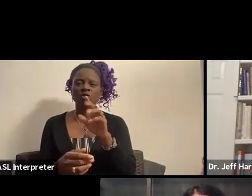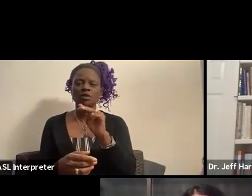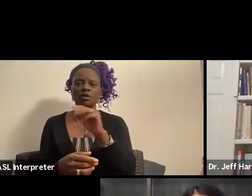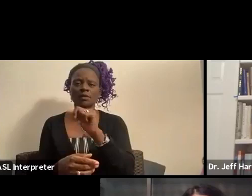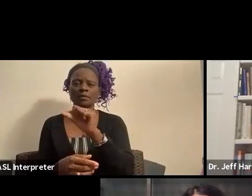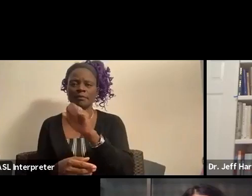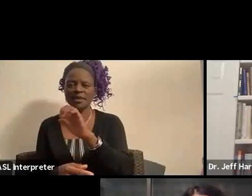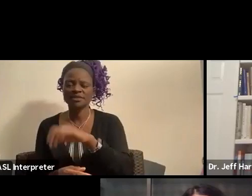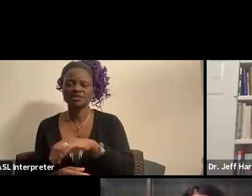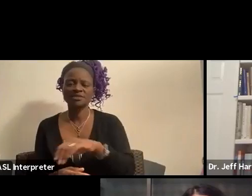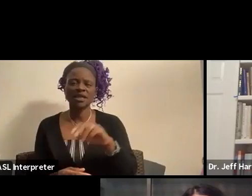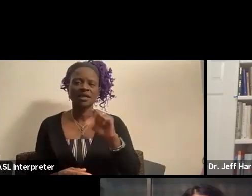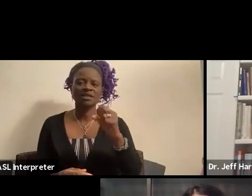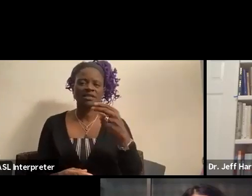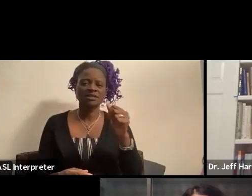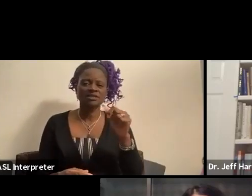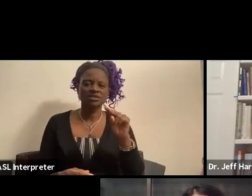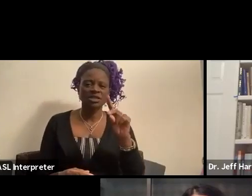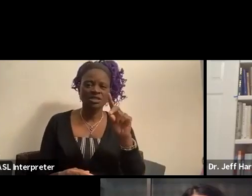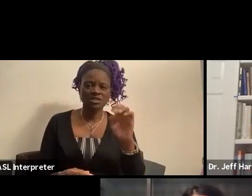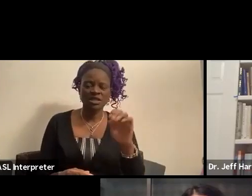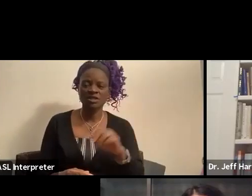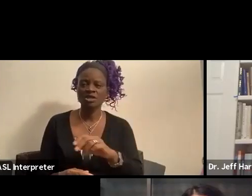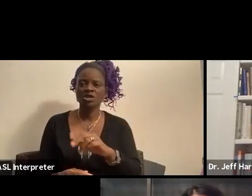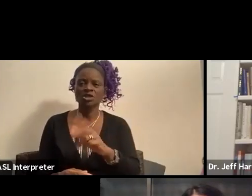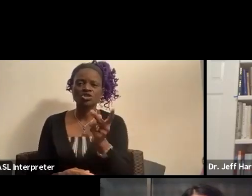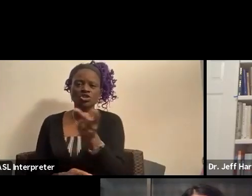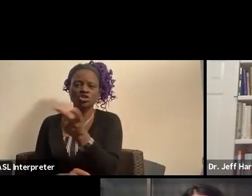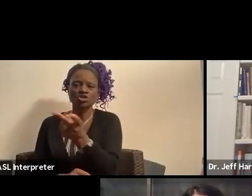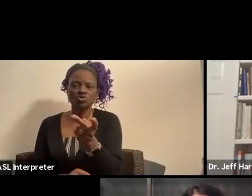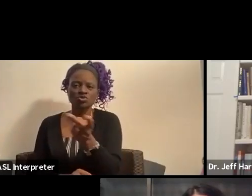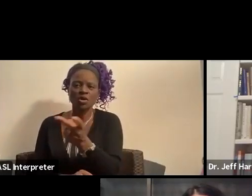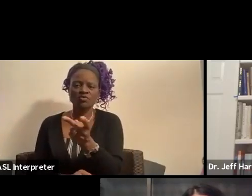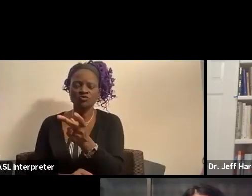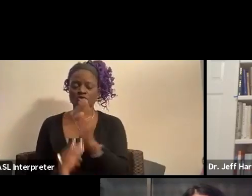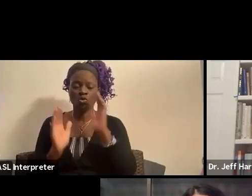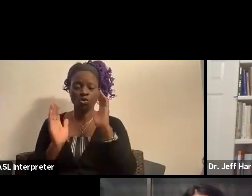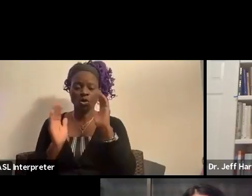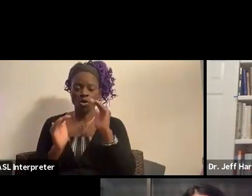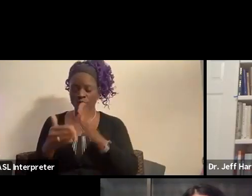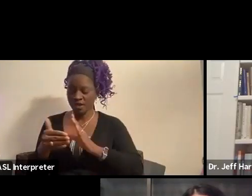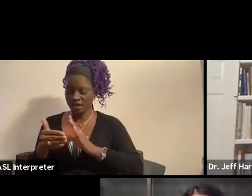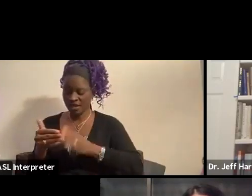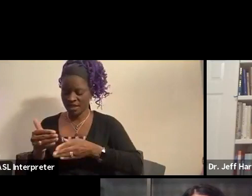end of January, beginning of February to start reaching some of our seniors.